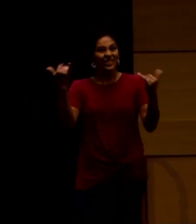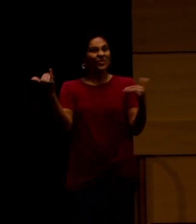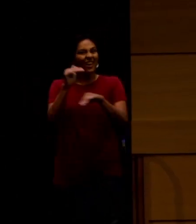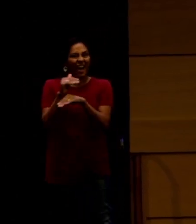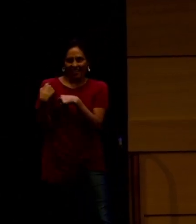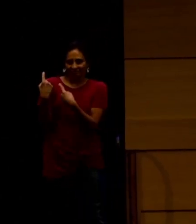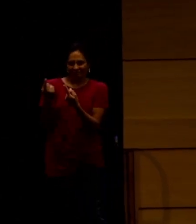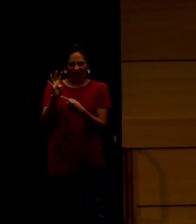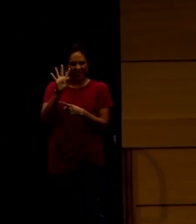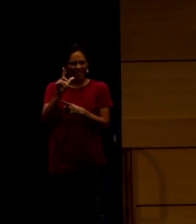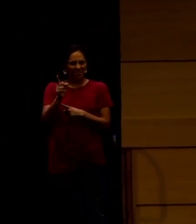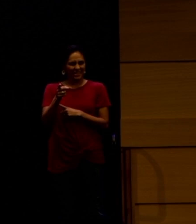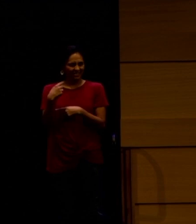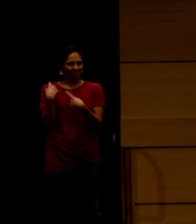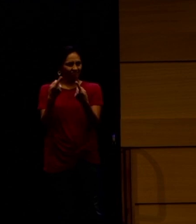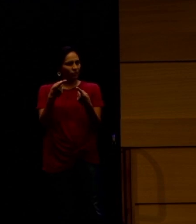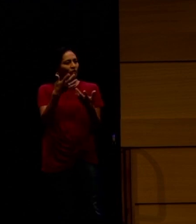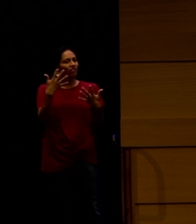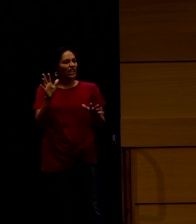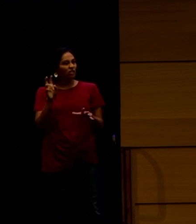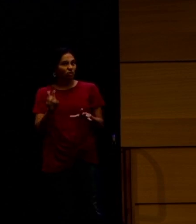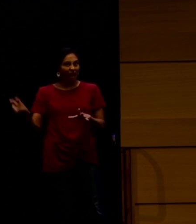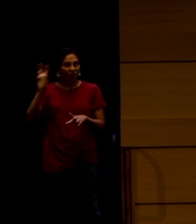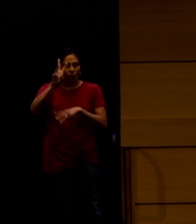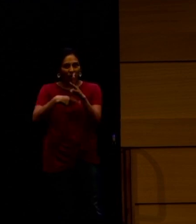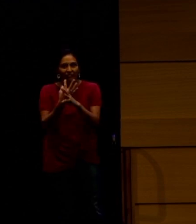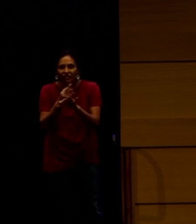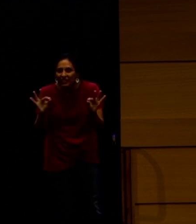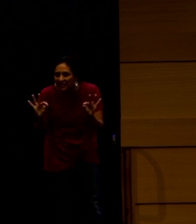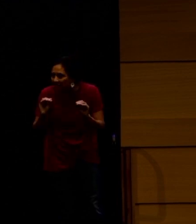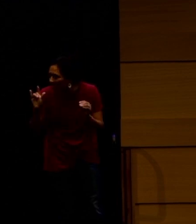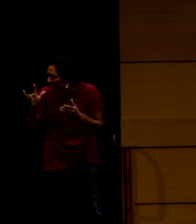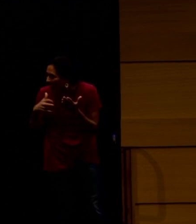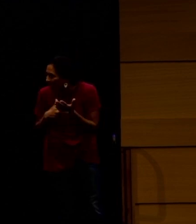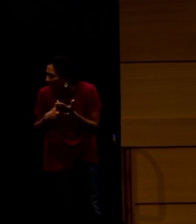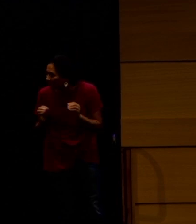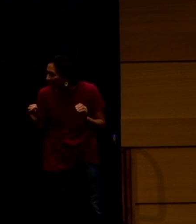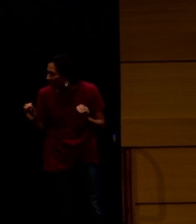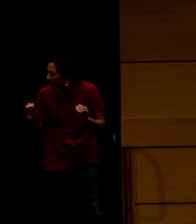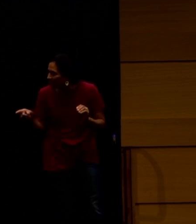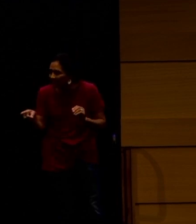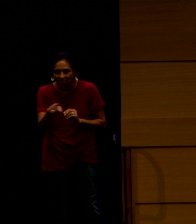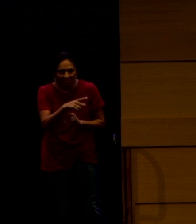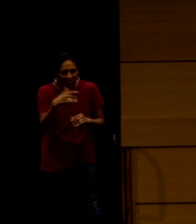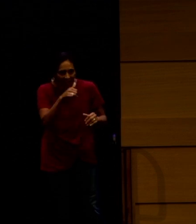Tonight in the last 45 minutes, you've traveled the world for free without buying plane tickets.